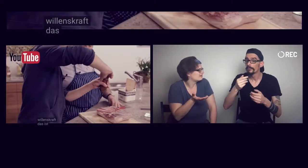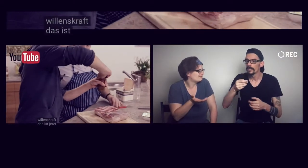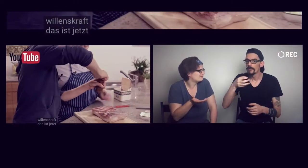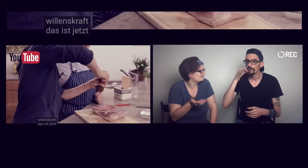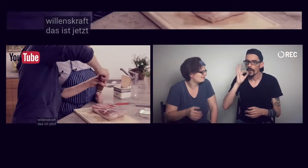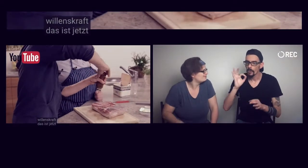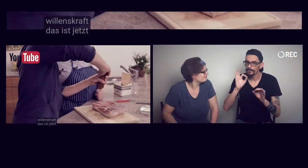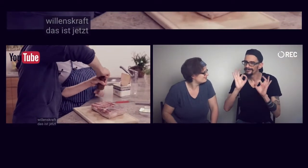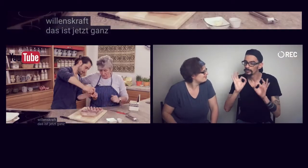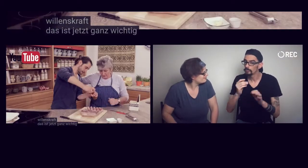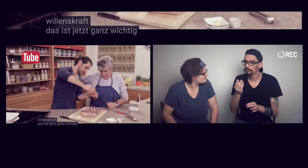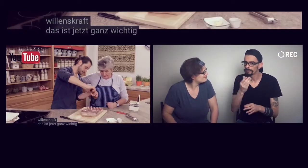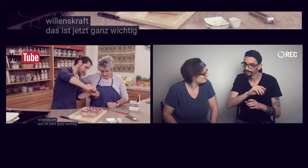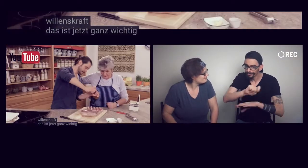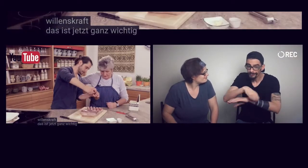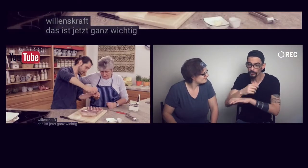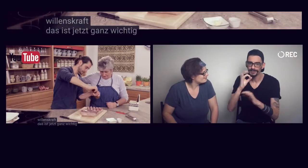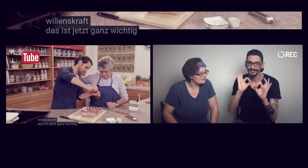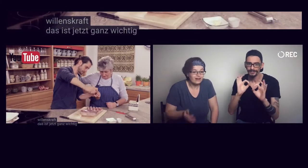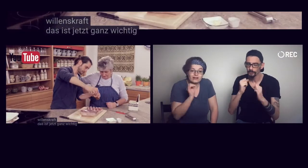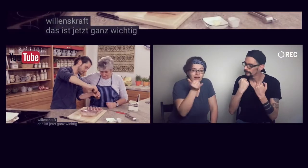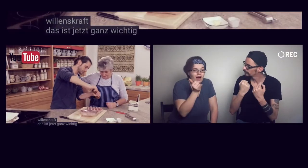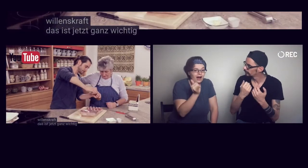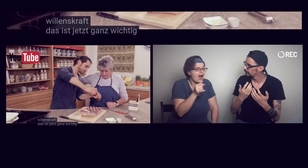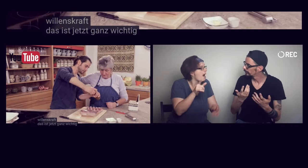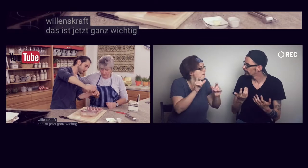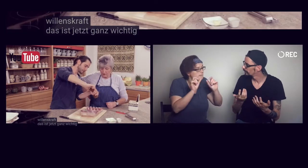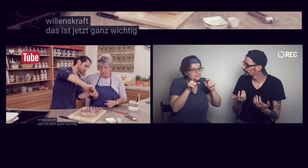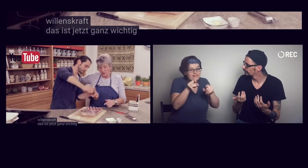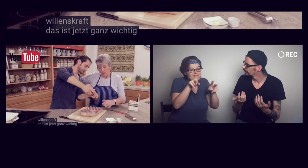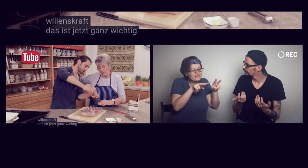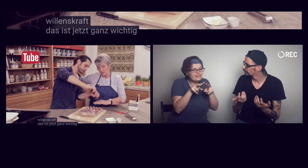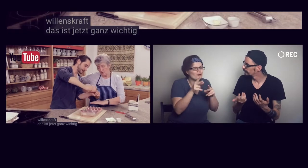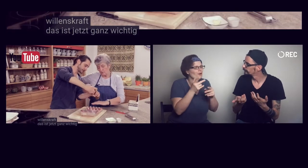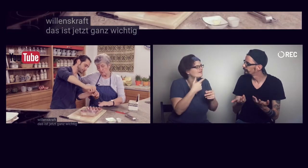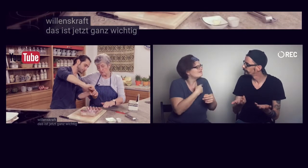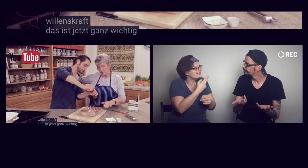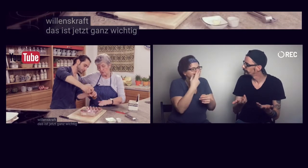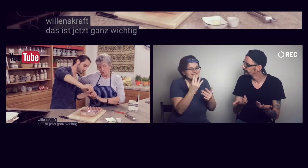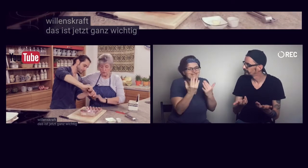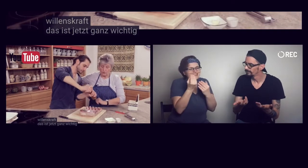I mean, the moderator knows what she's doing and the food is very tasty too for sure.